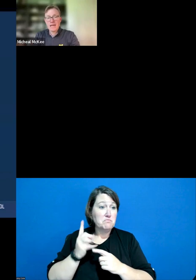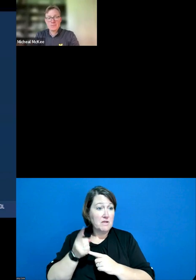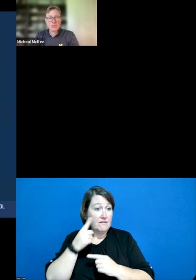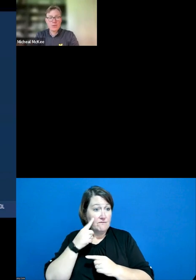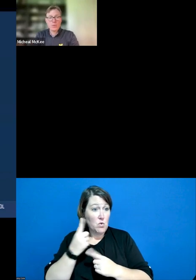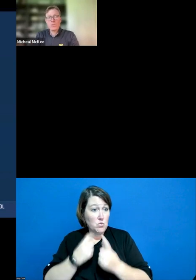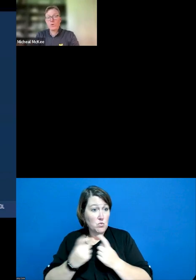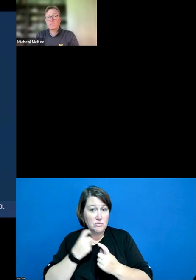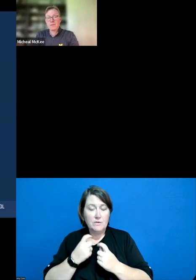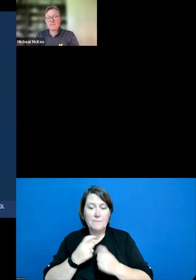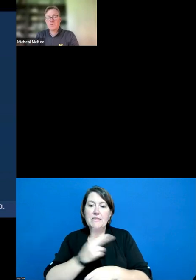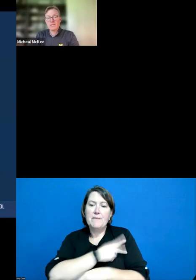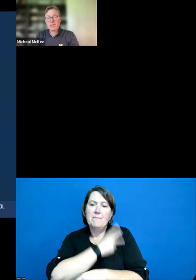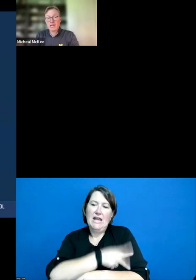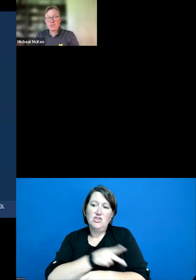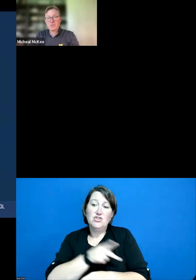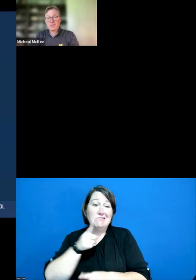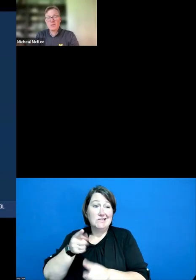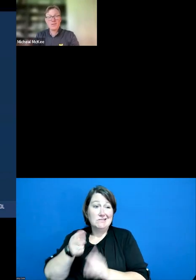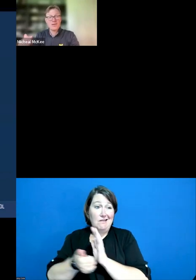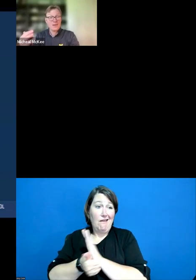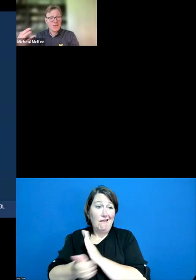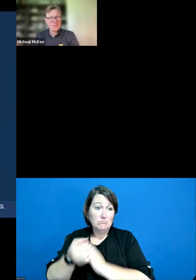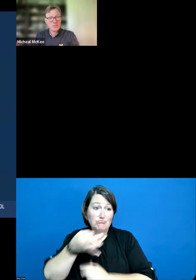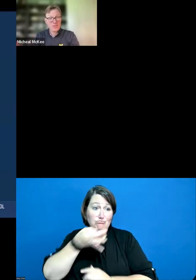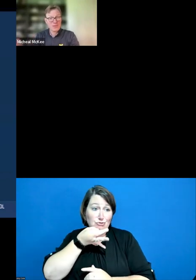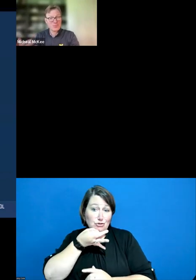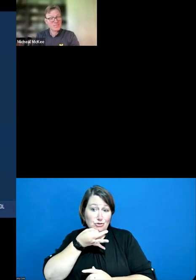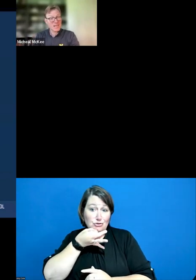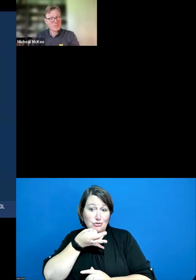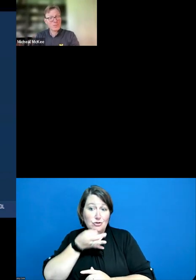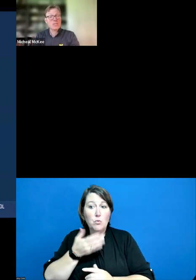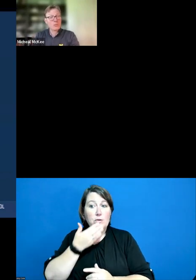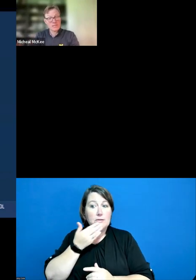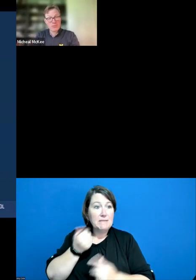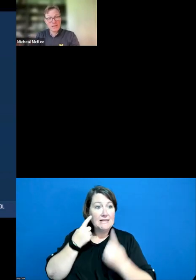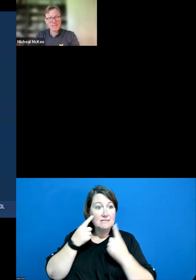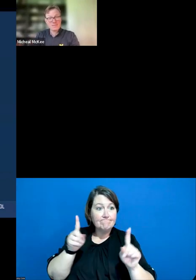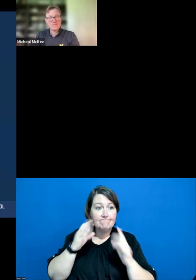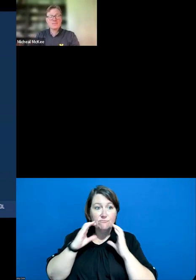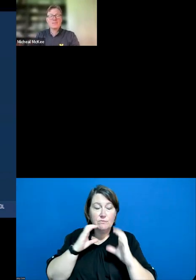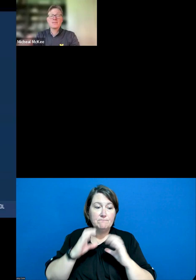the expert on what works best with communication. So as a provider and SAP, we don't get training.